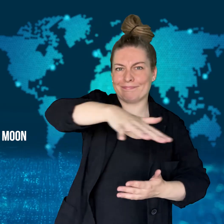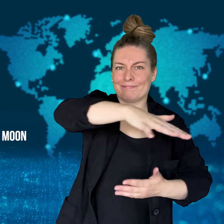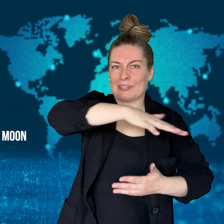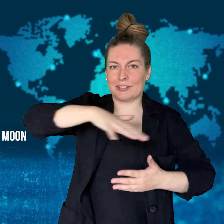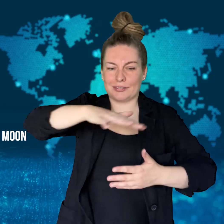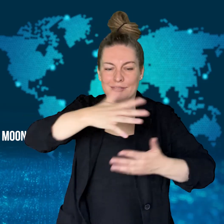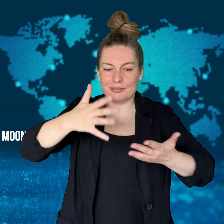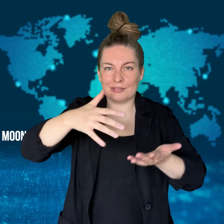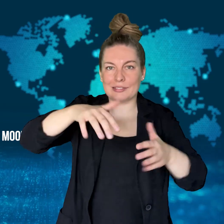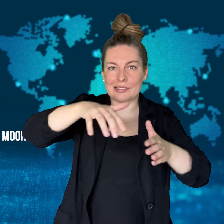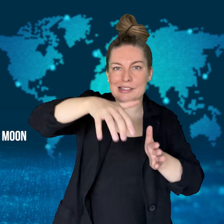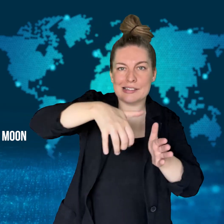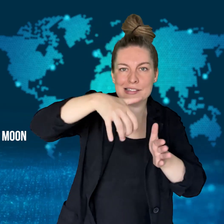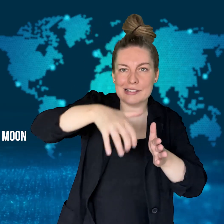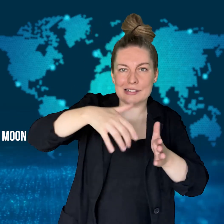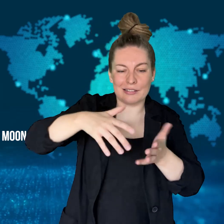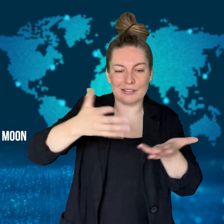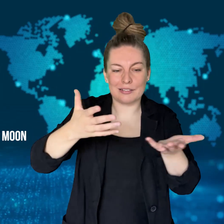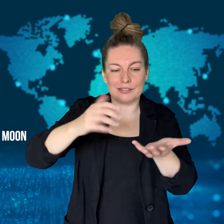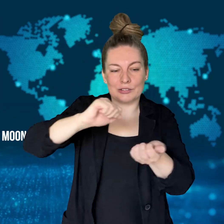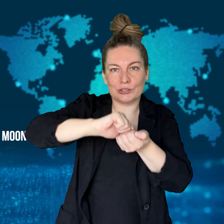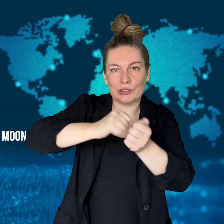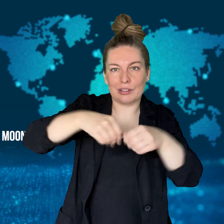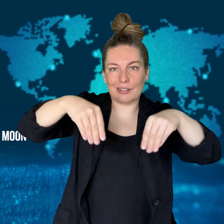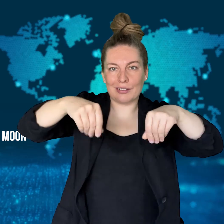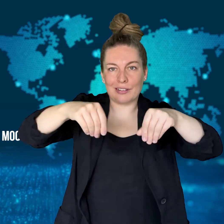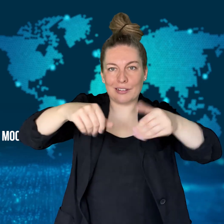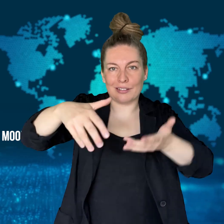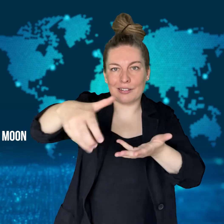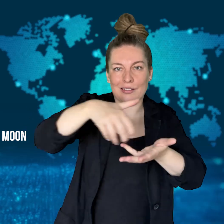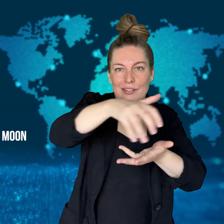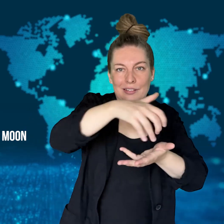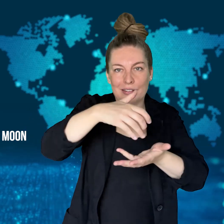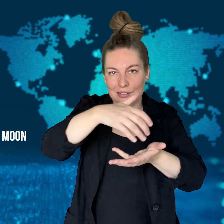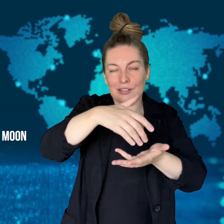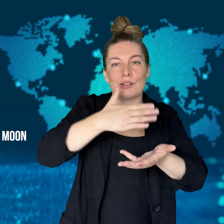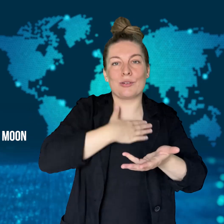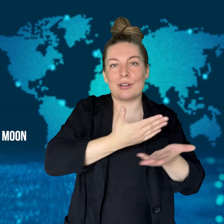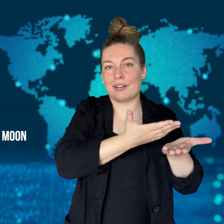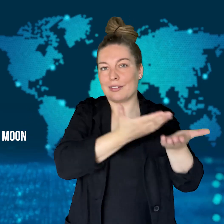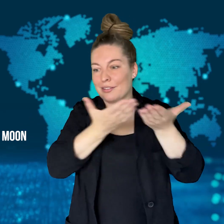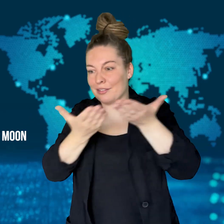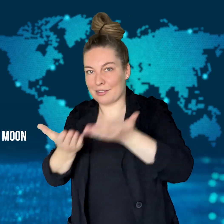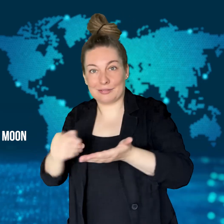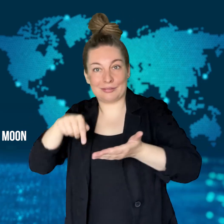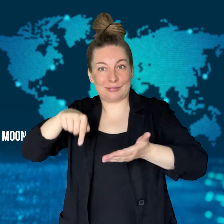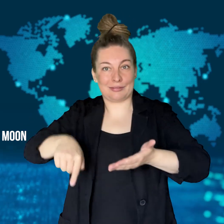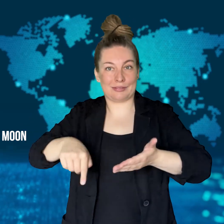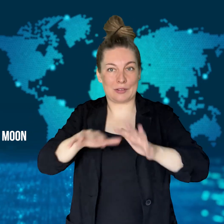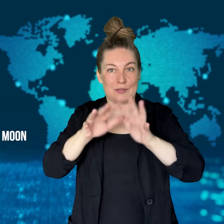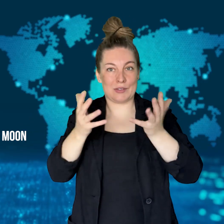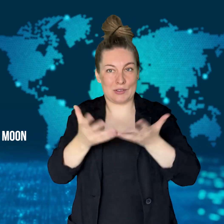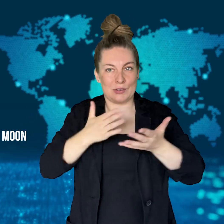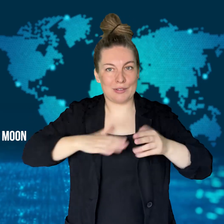No other country has succeeded in reaching that far side.